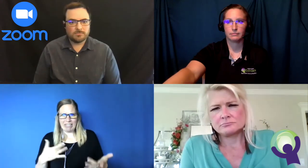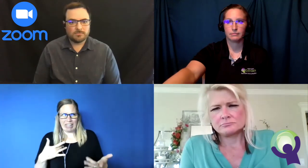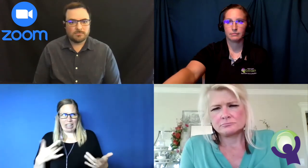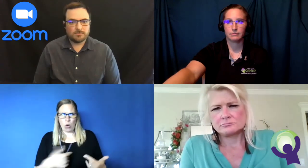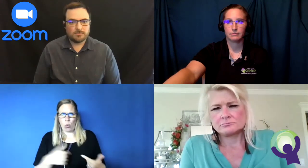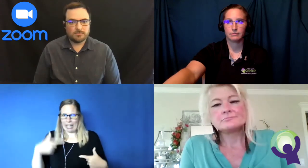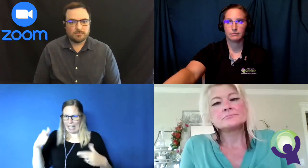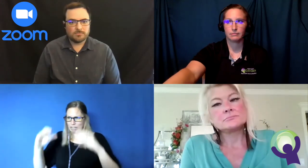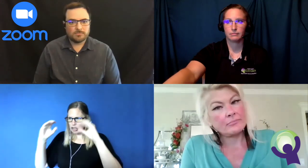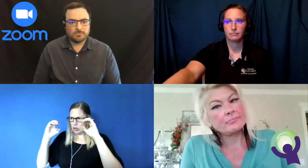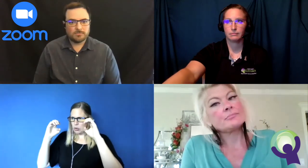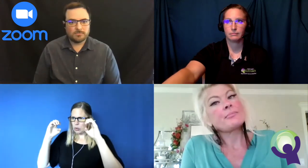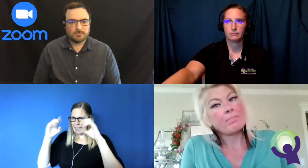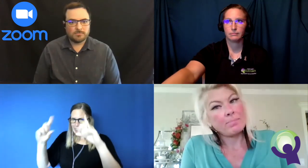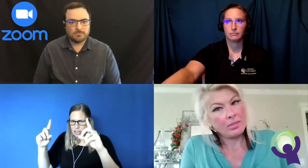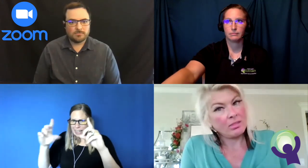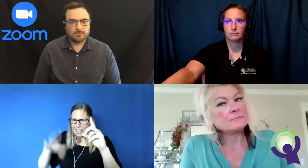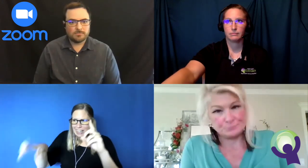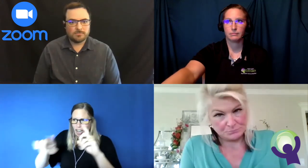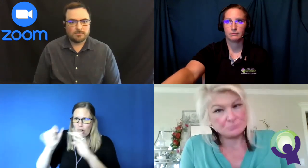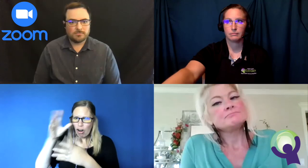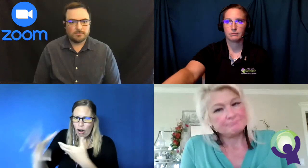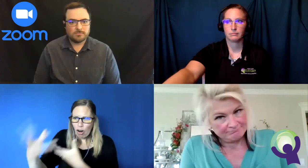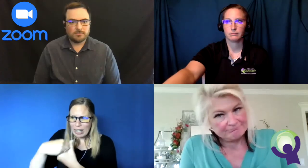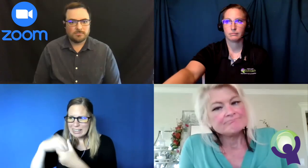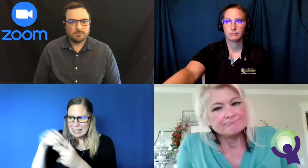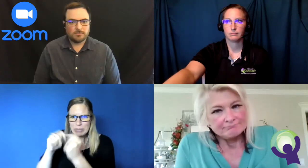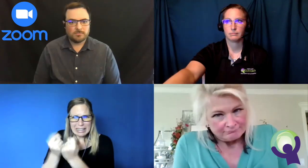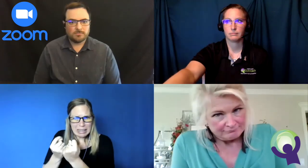autism team on why it's maybe not autism and it's